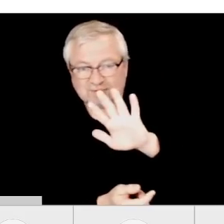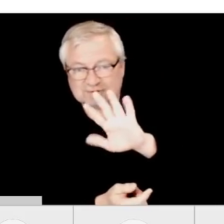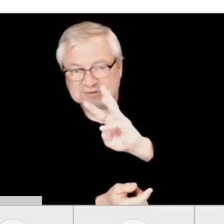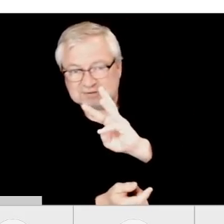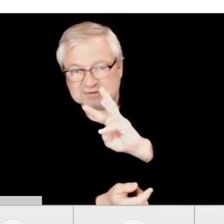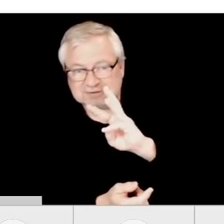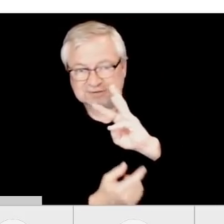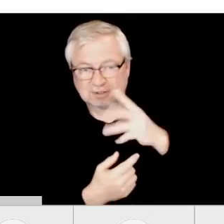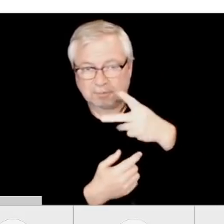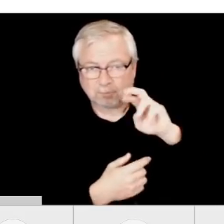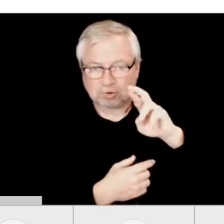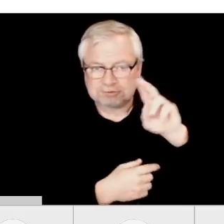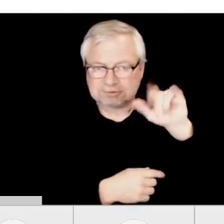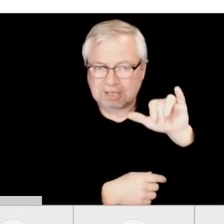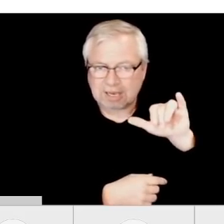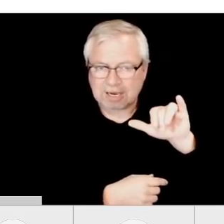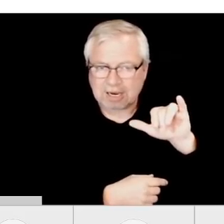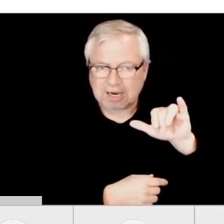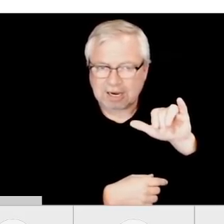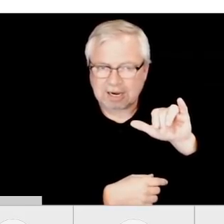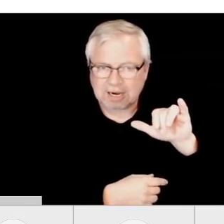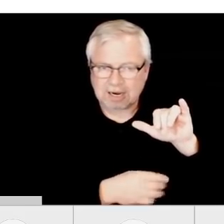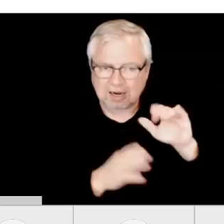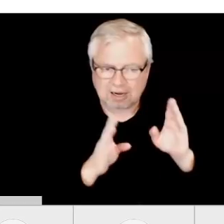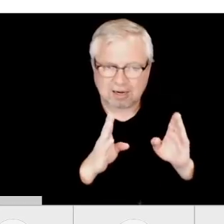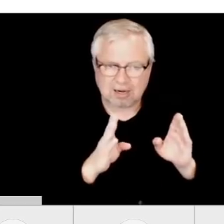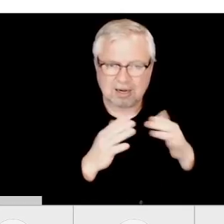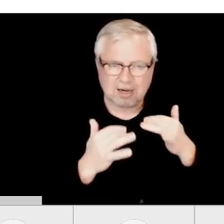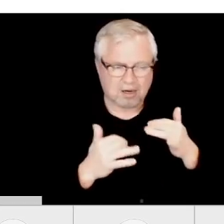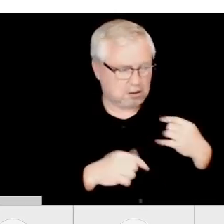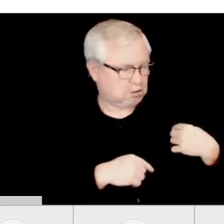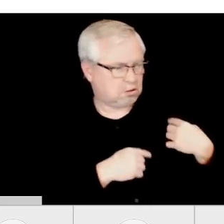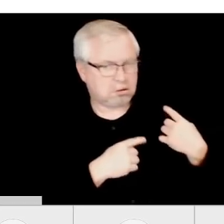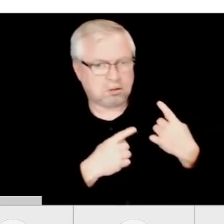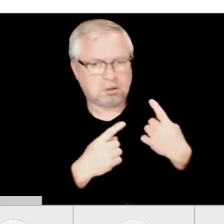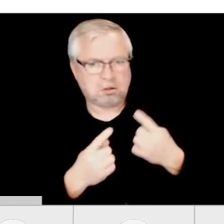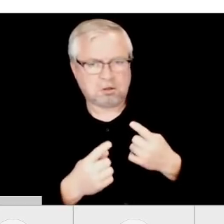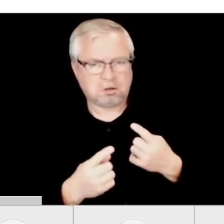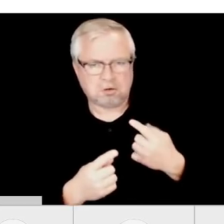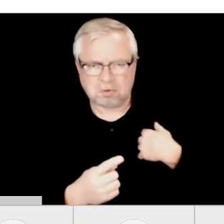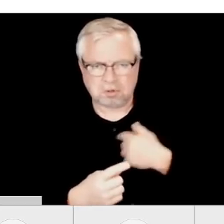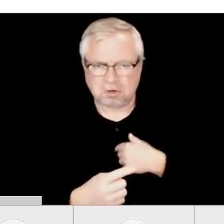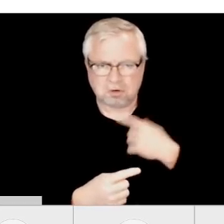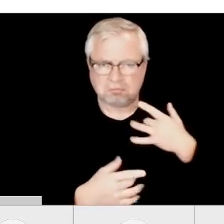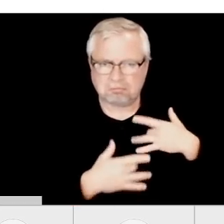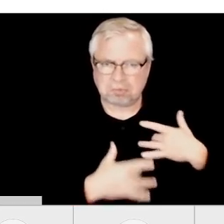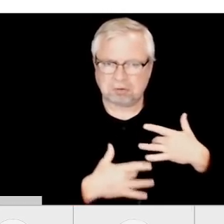And currently, there's not been a single day with more than 30. And so are you saying that we can expect deaths to increase significantly